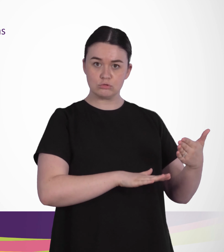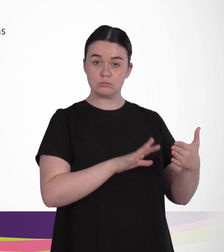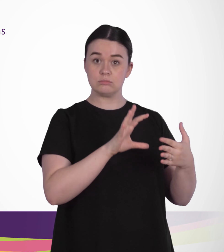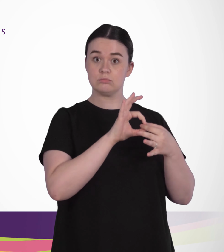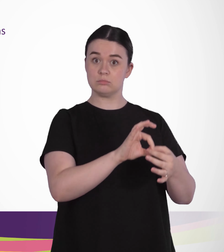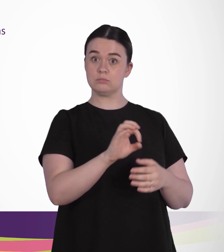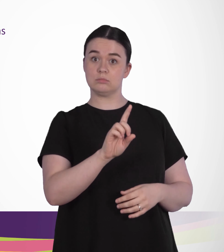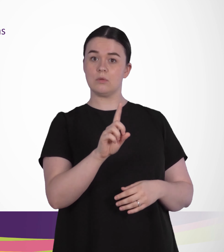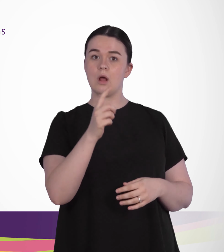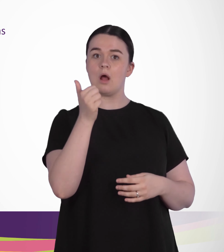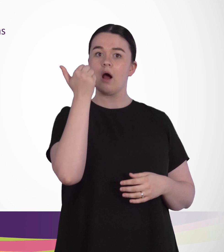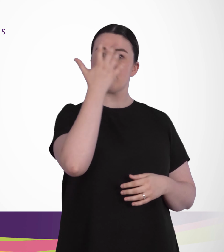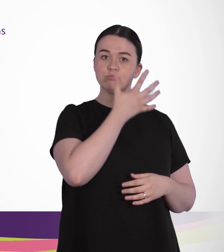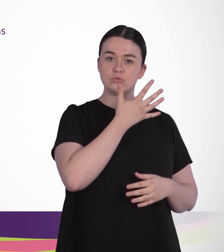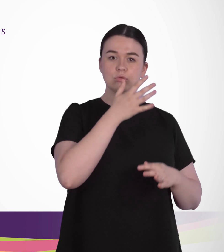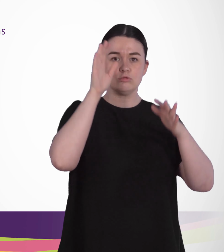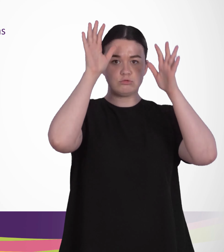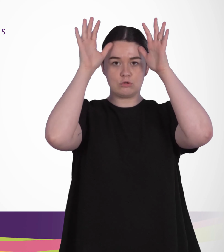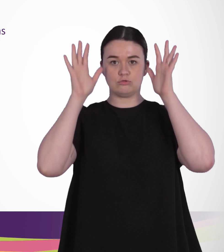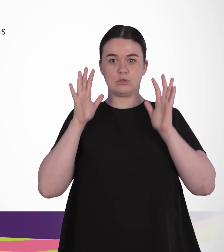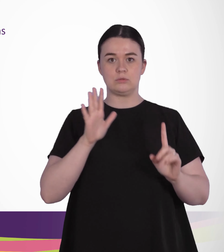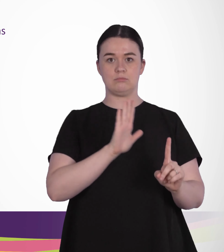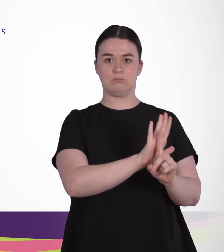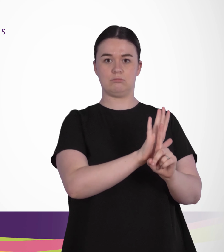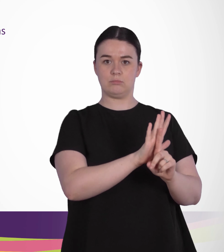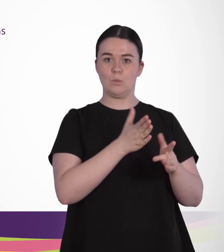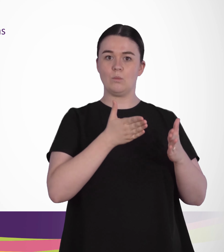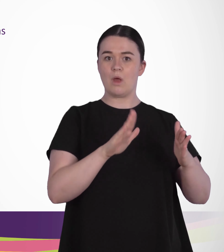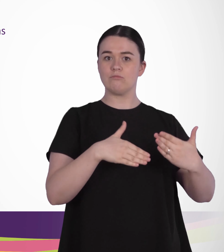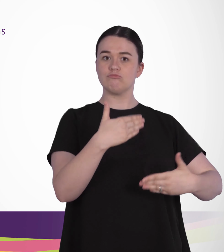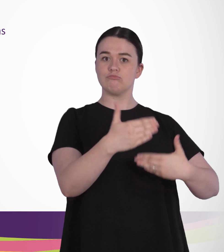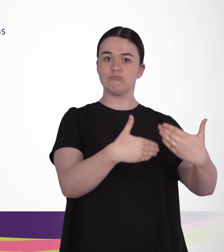particularly Aboriginal and Torres Strait Islander ways of being